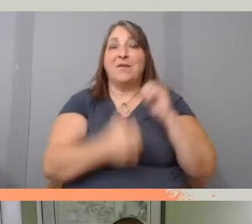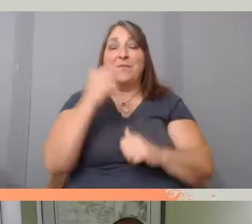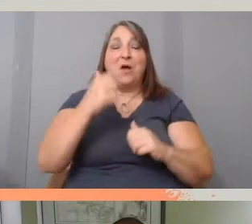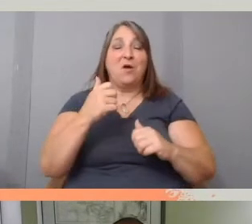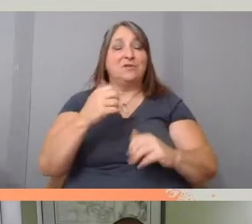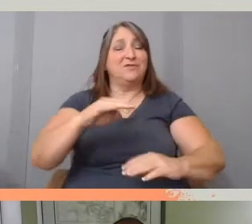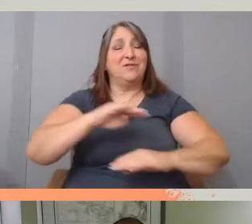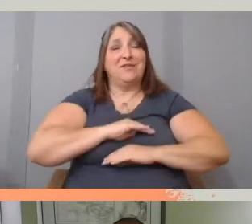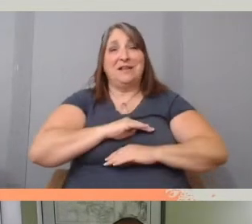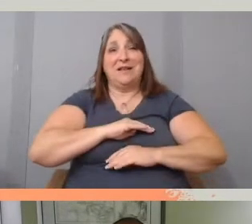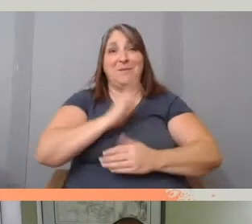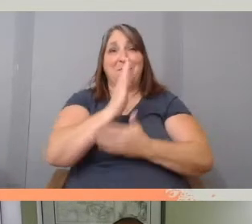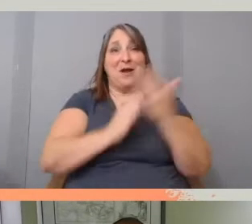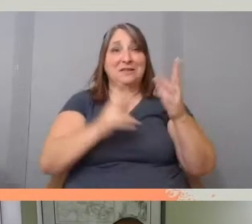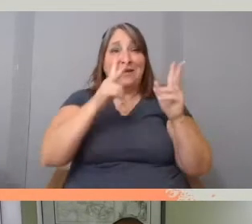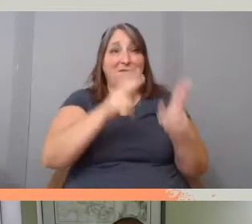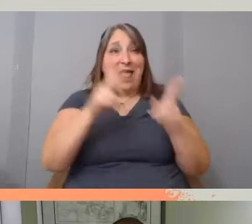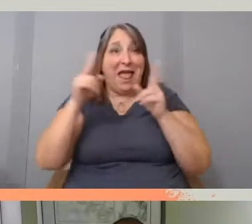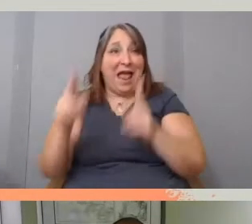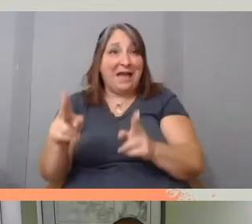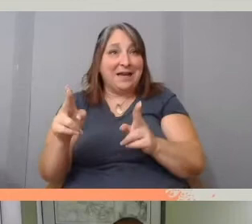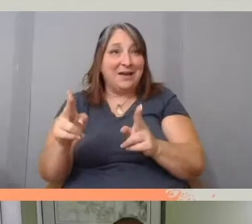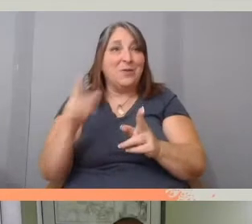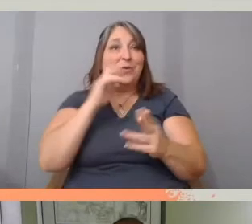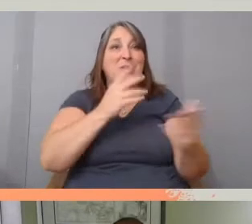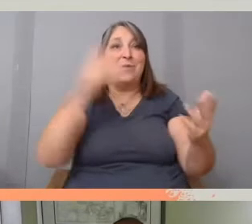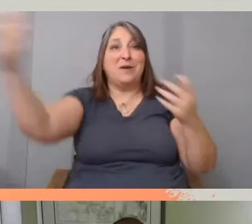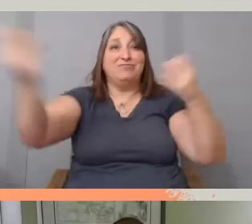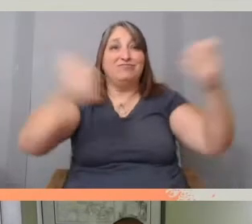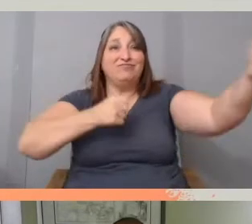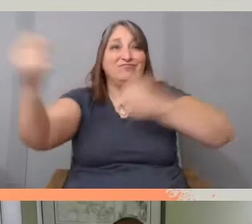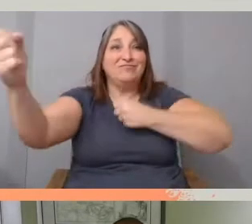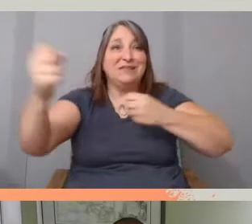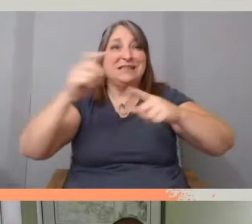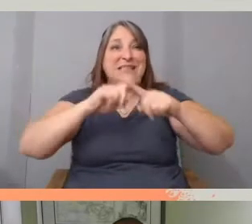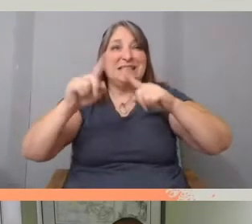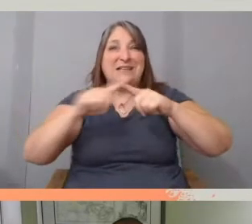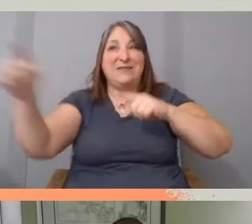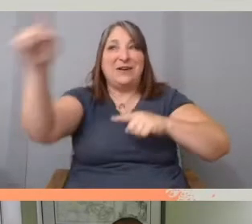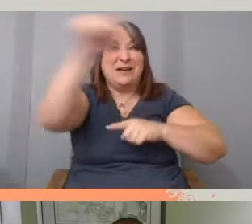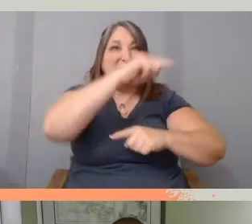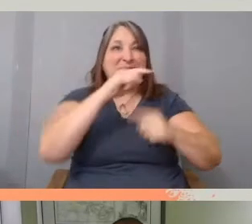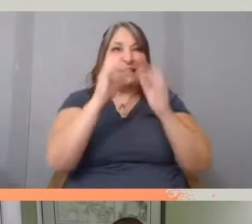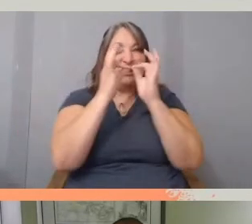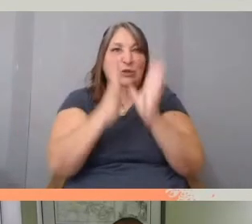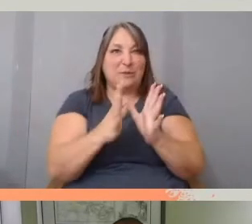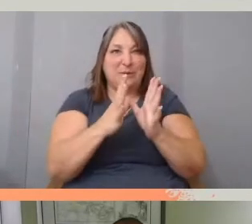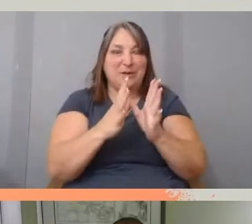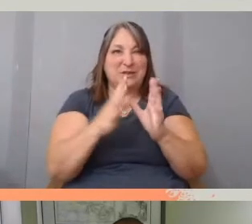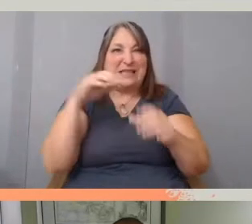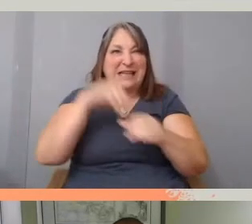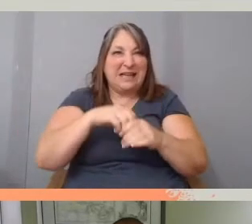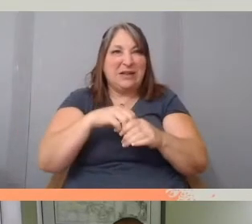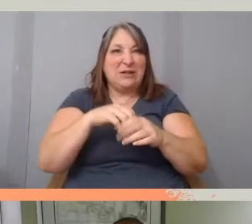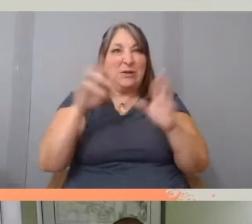was when we would bring in the translators to the edit room. And we would like sit side by side cutting with Paul